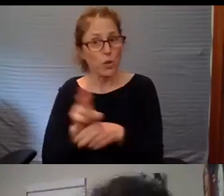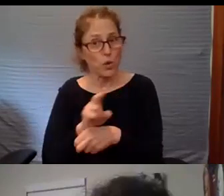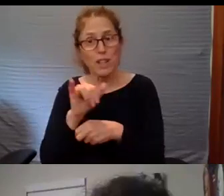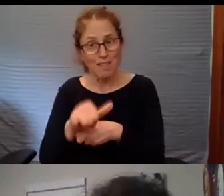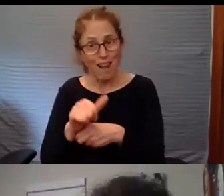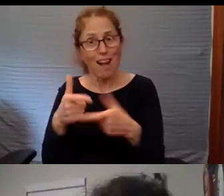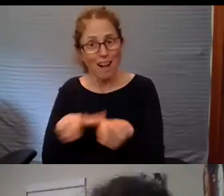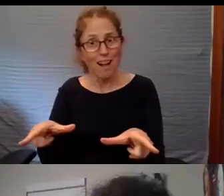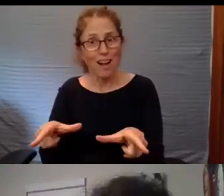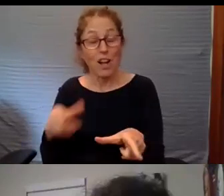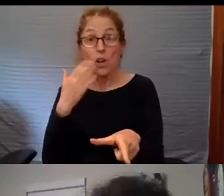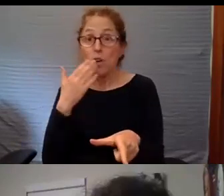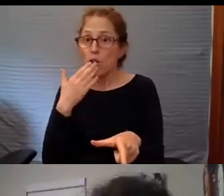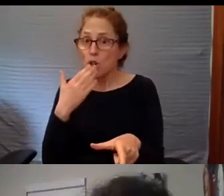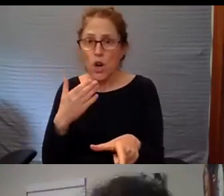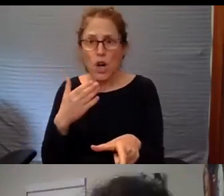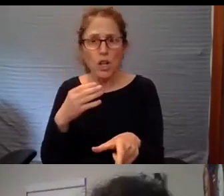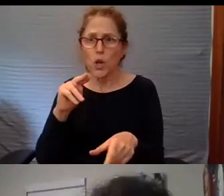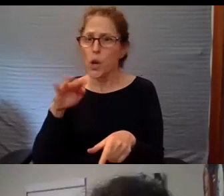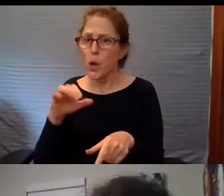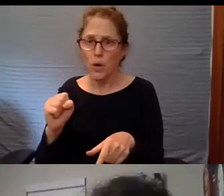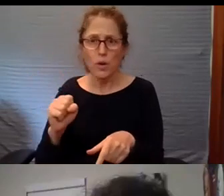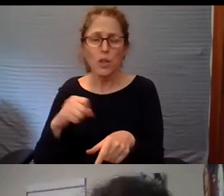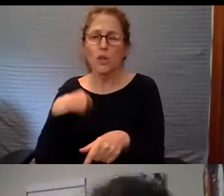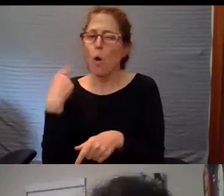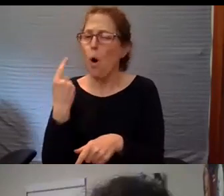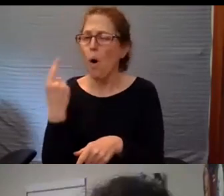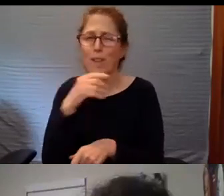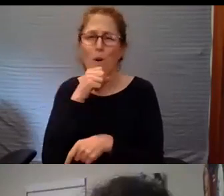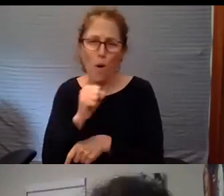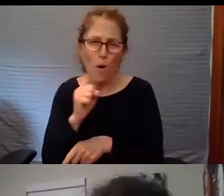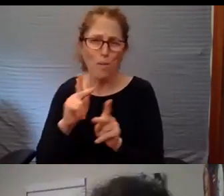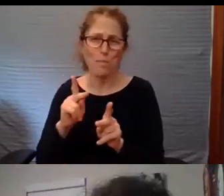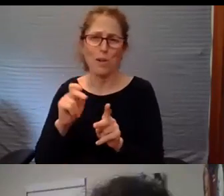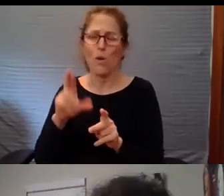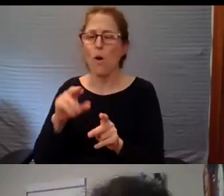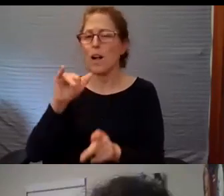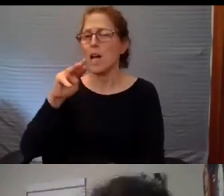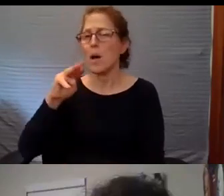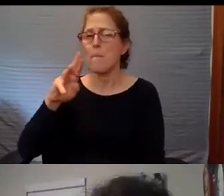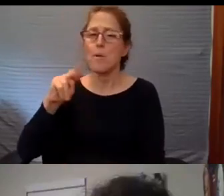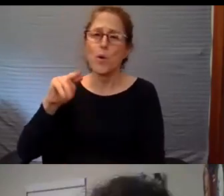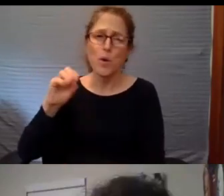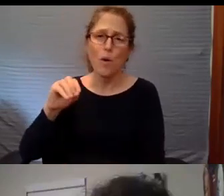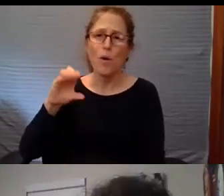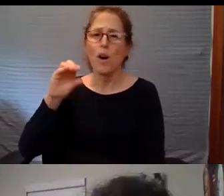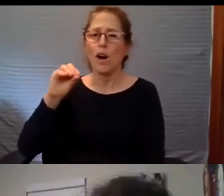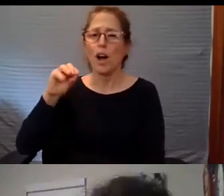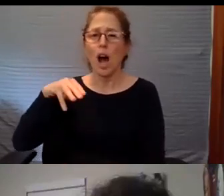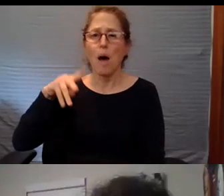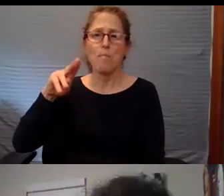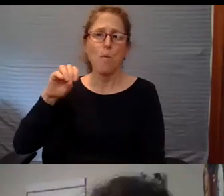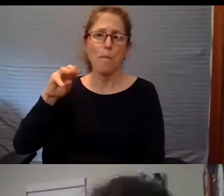The good news is, it's only older and immunocompromised people are at risk.